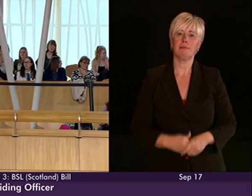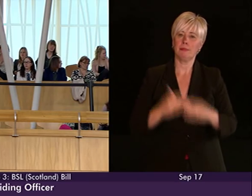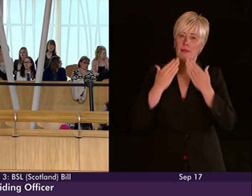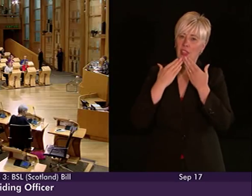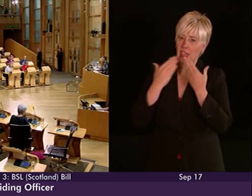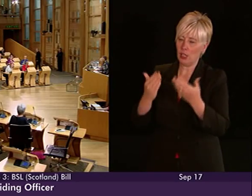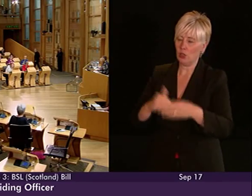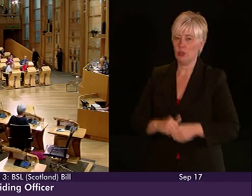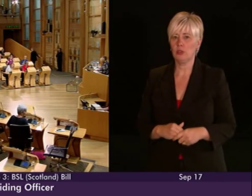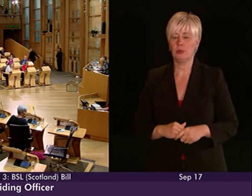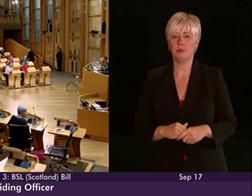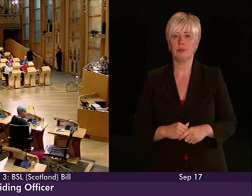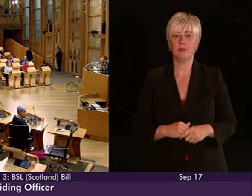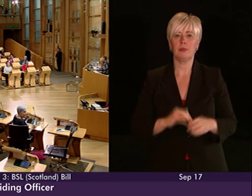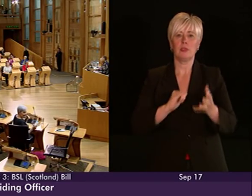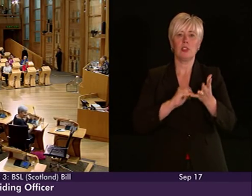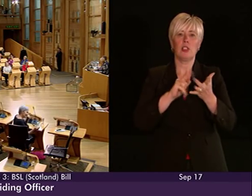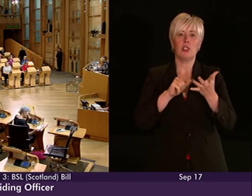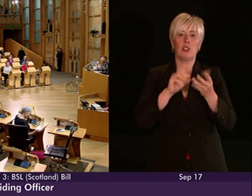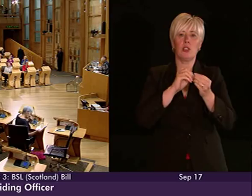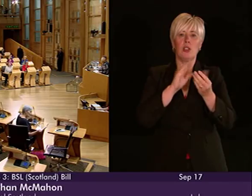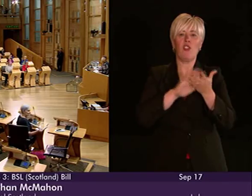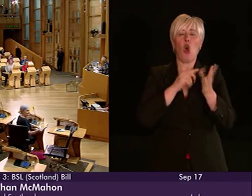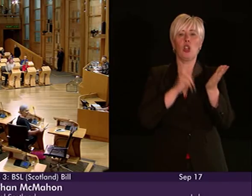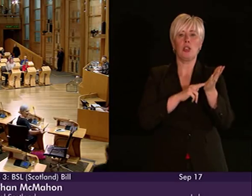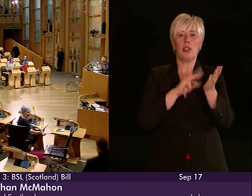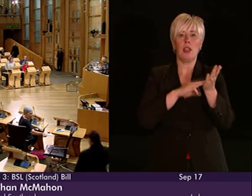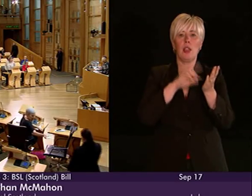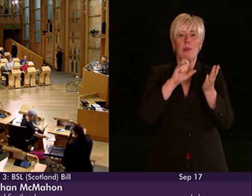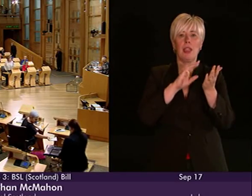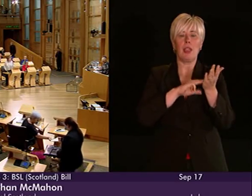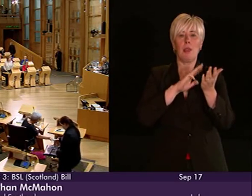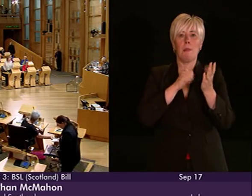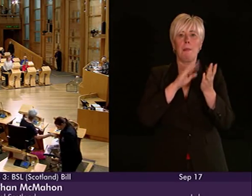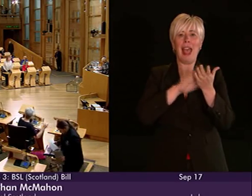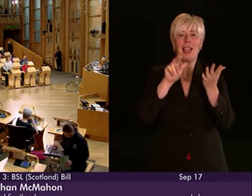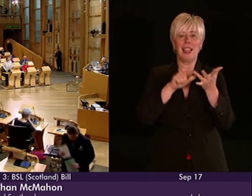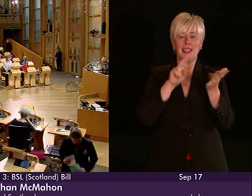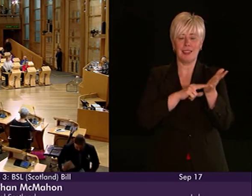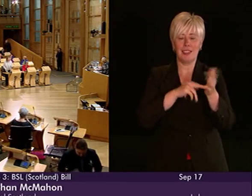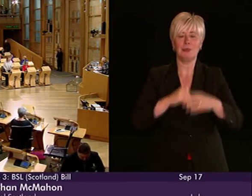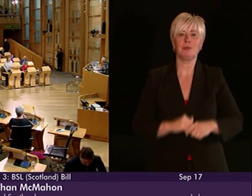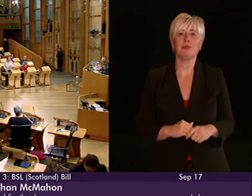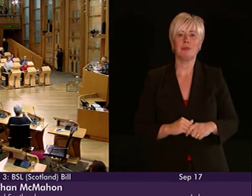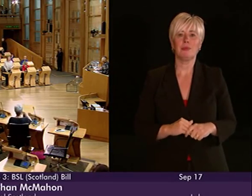Siobhan McMahon (Central Scotland) (Lab): It gives me great pleasure to close the debate